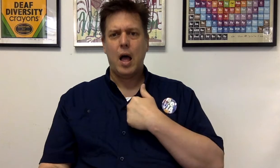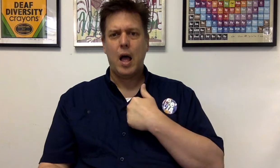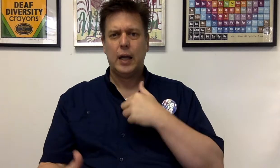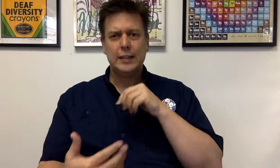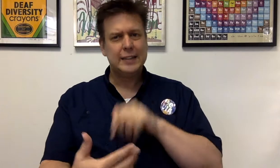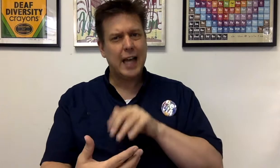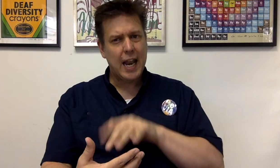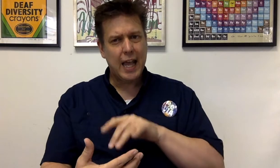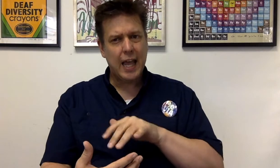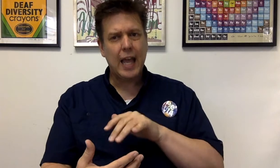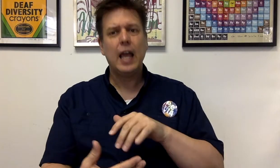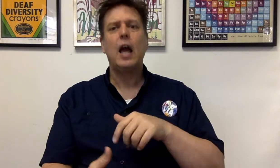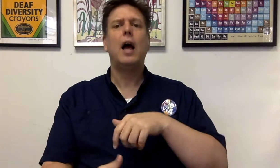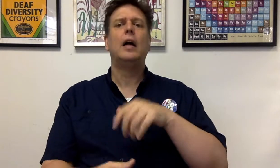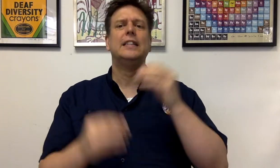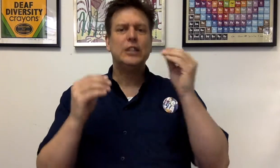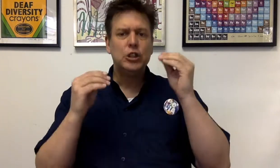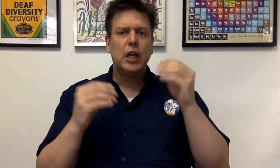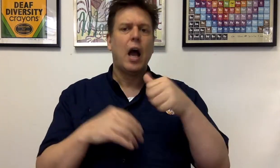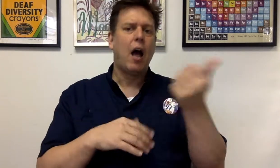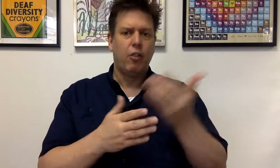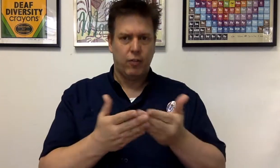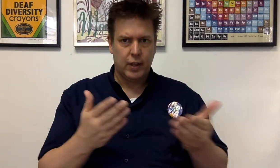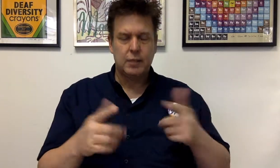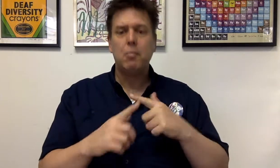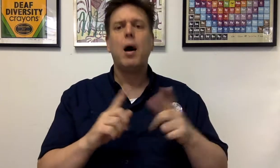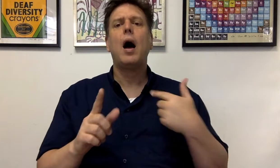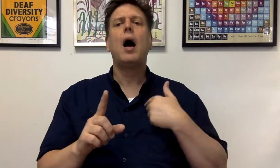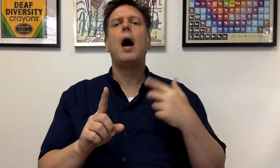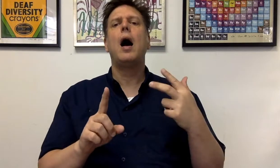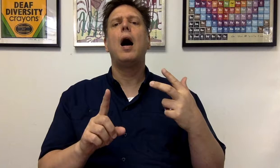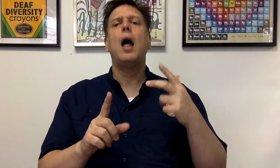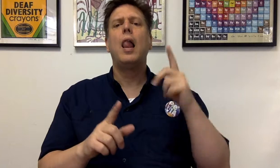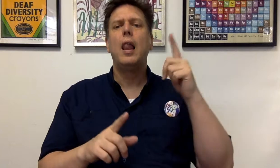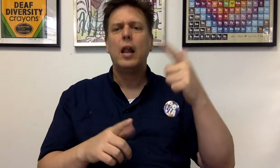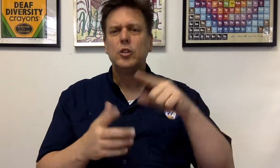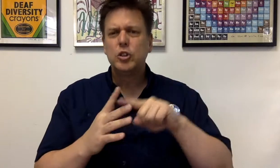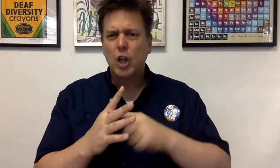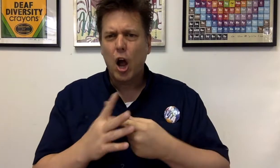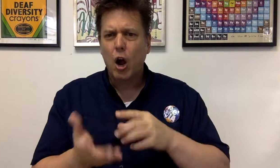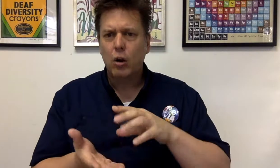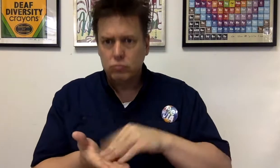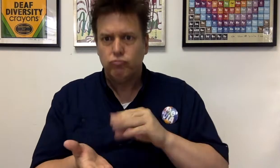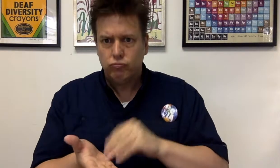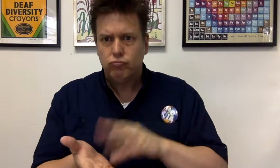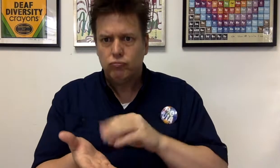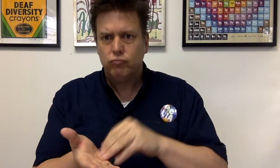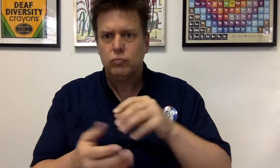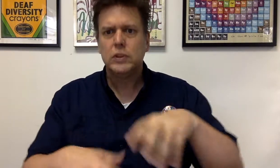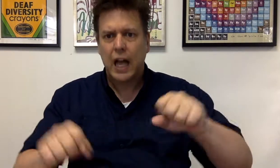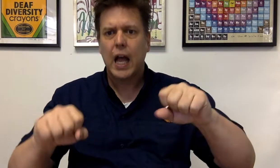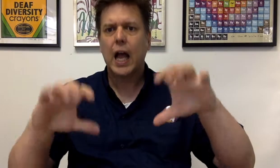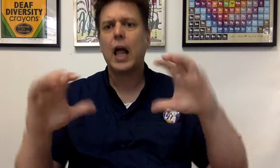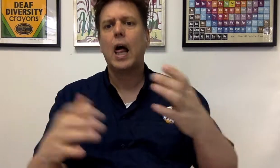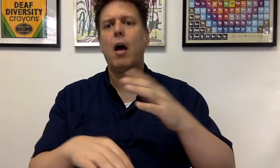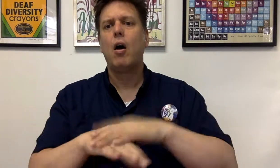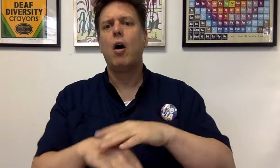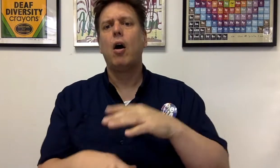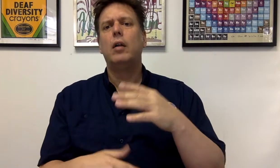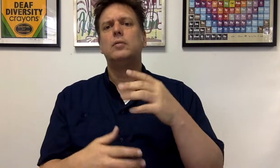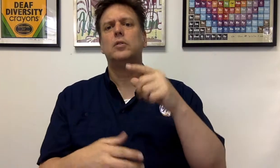in art. I studied teaching and other things and later in life started taking